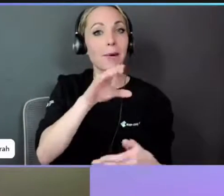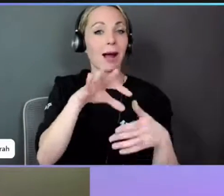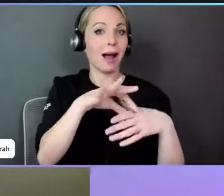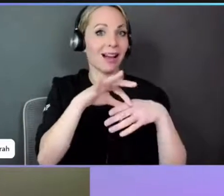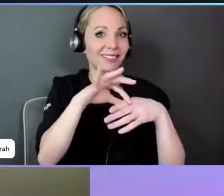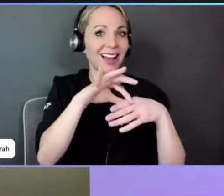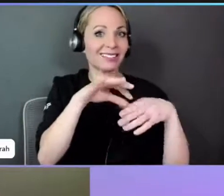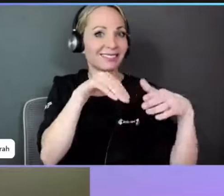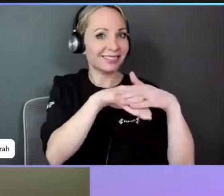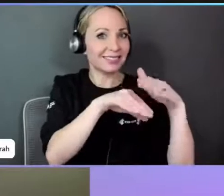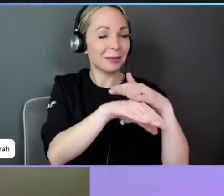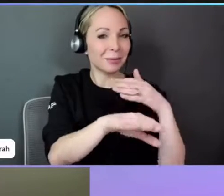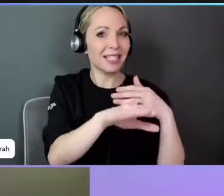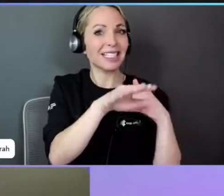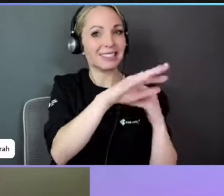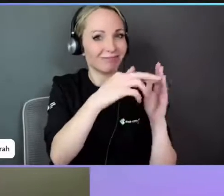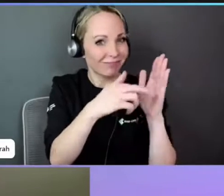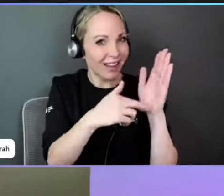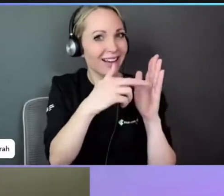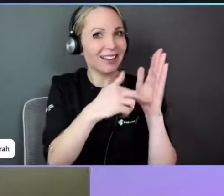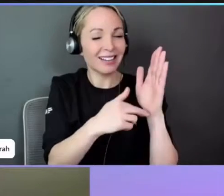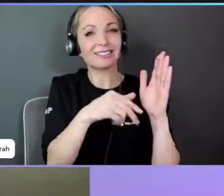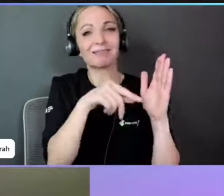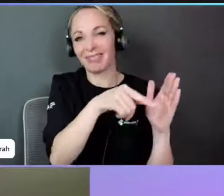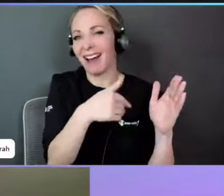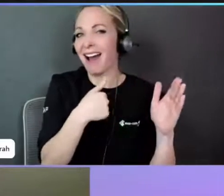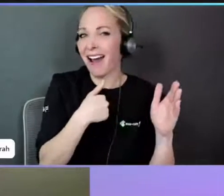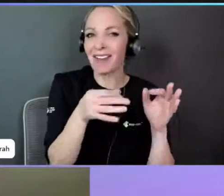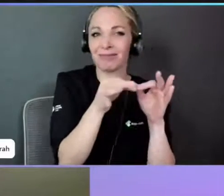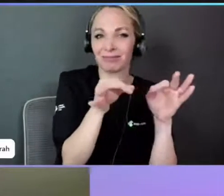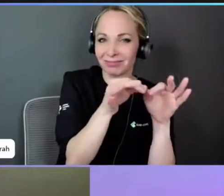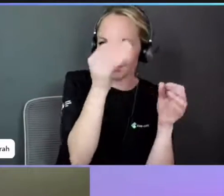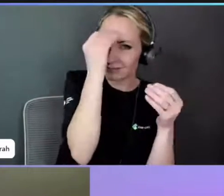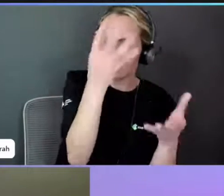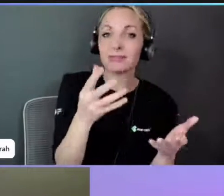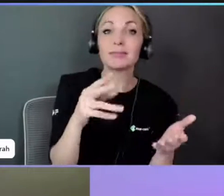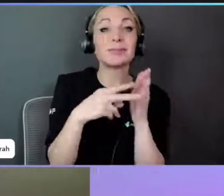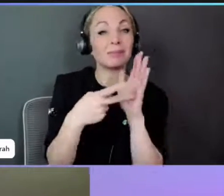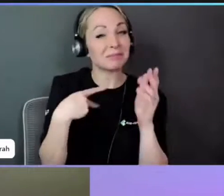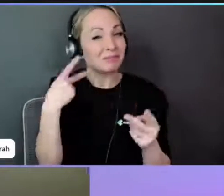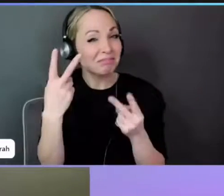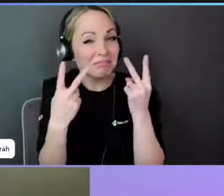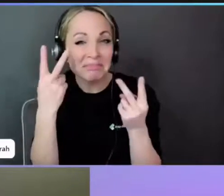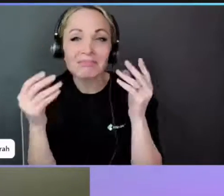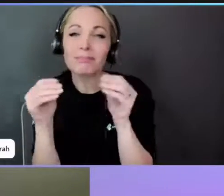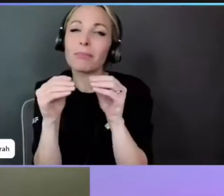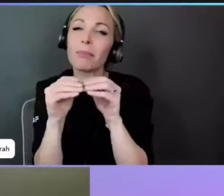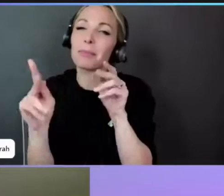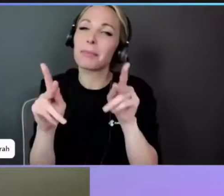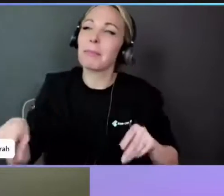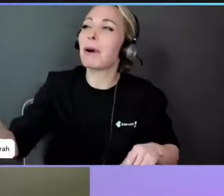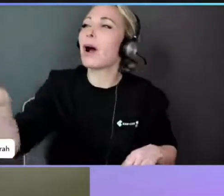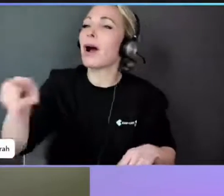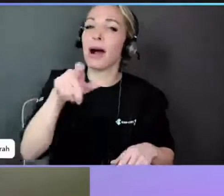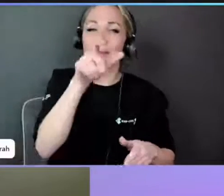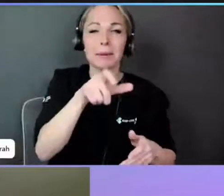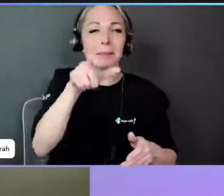Yeah, we see more and more and more people joining the mission for digital equality and our tools are a great way to avoid